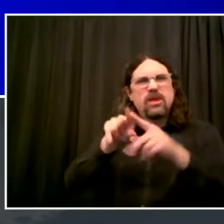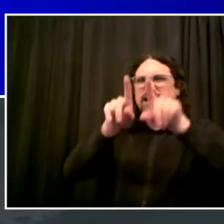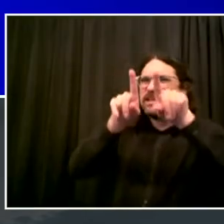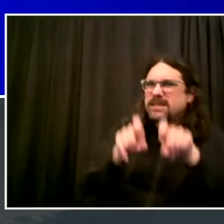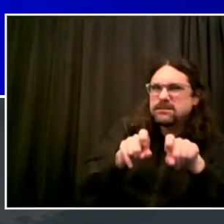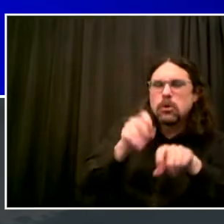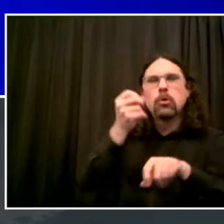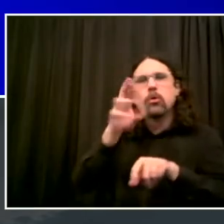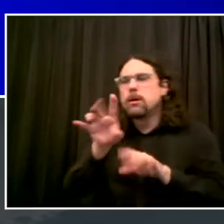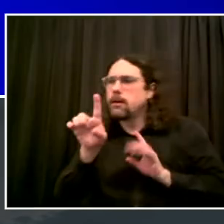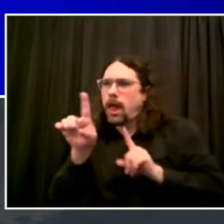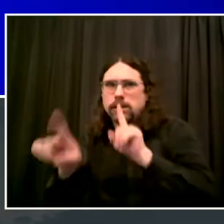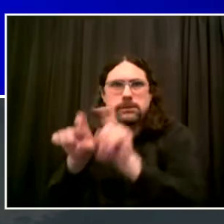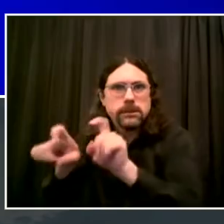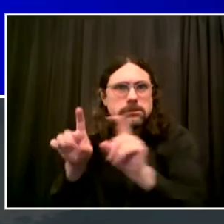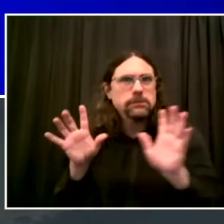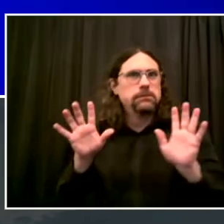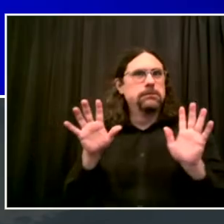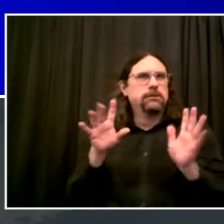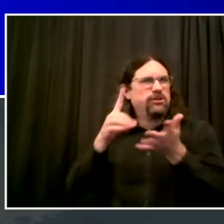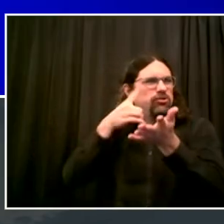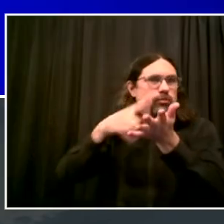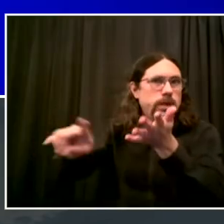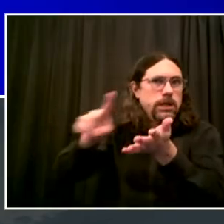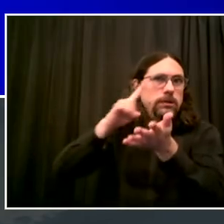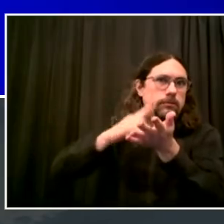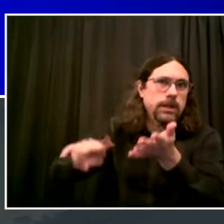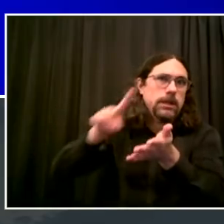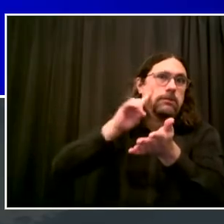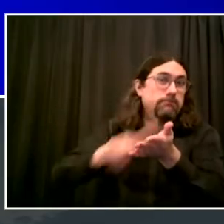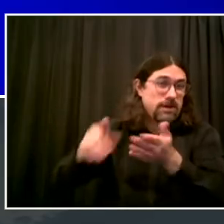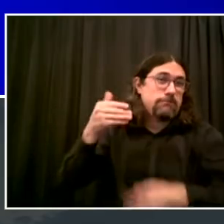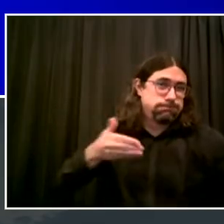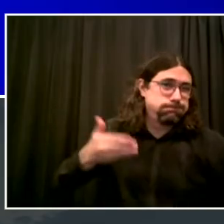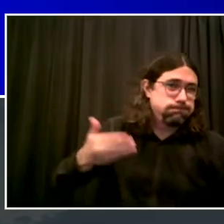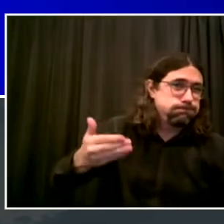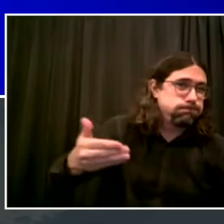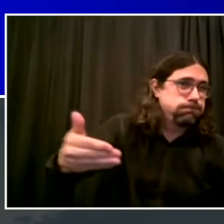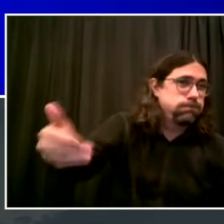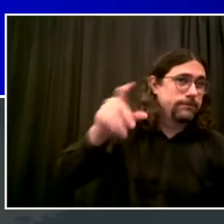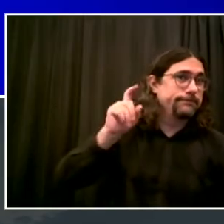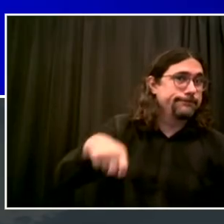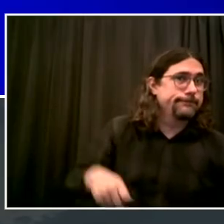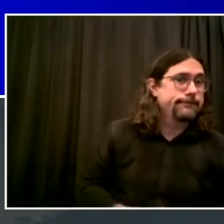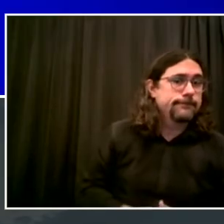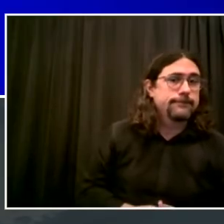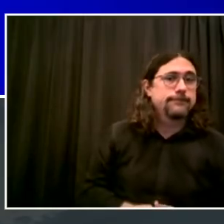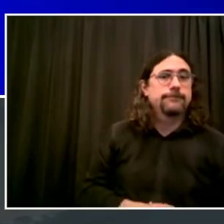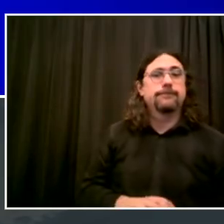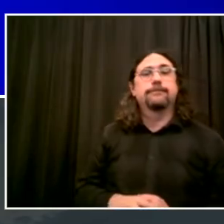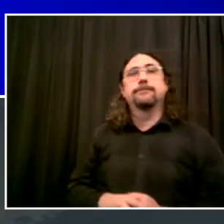EMPLOYER TO TEST EMPLOYEES TO SEE HOW THEY ARE DOING AND IF THEY SHOULD NOT